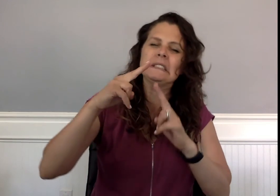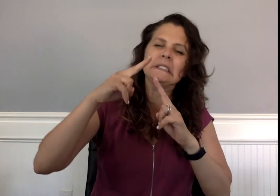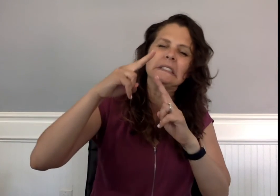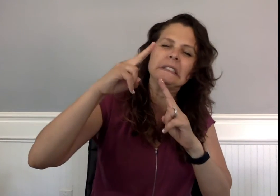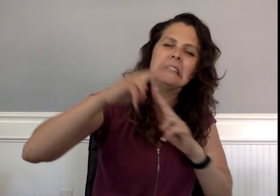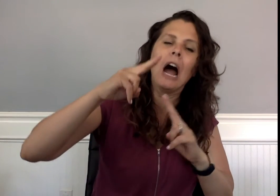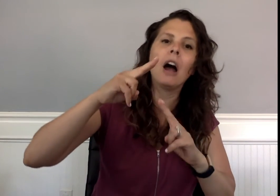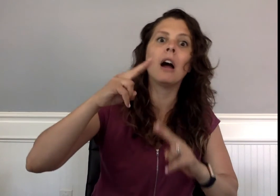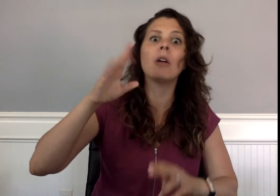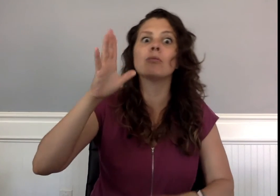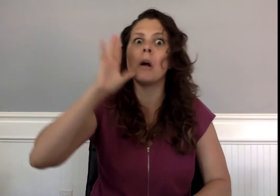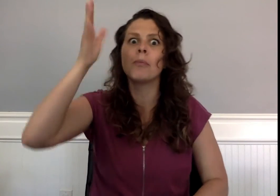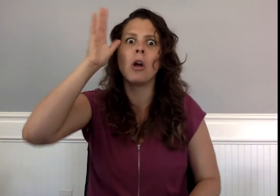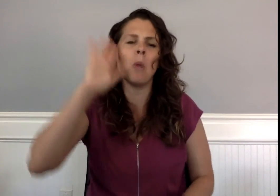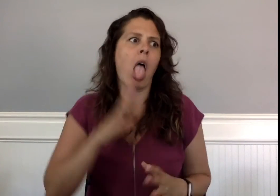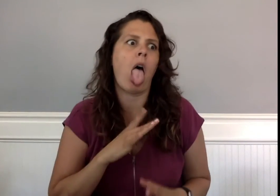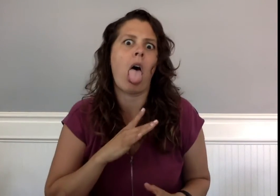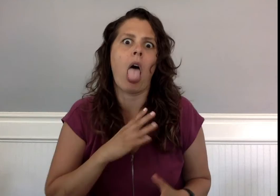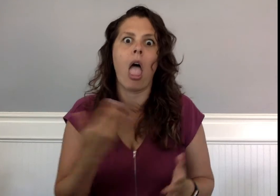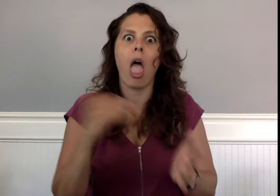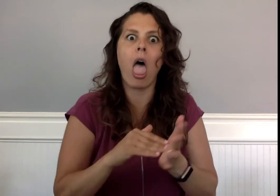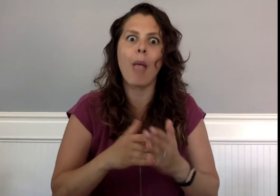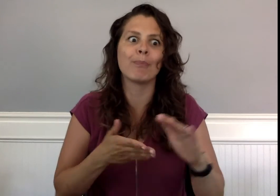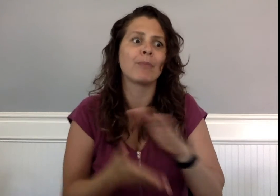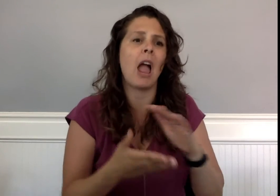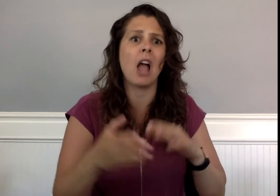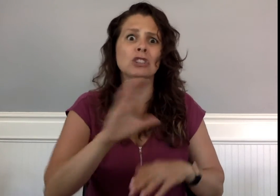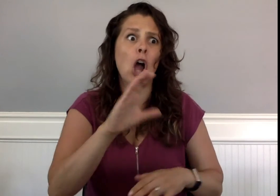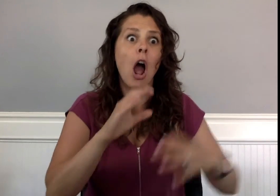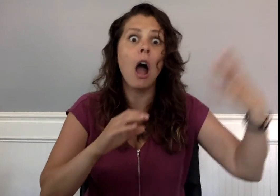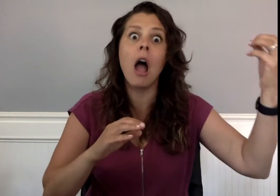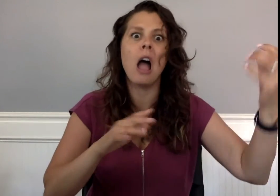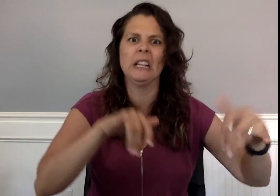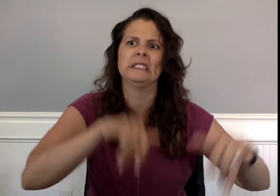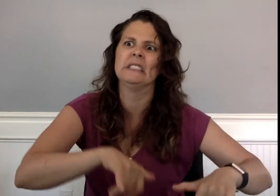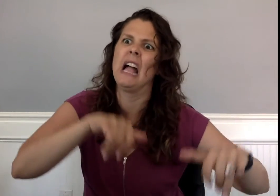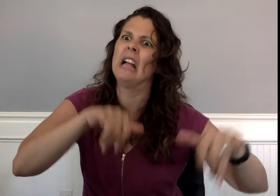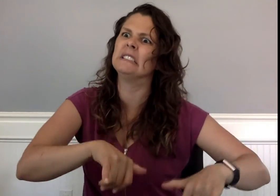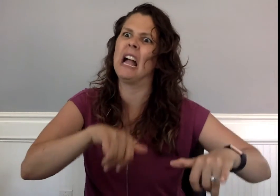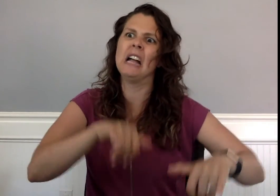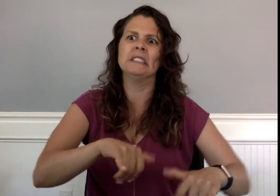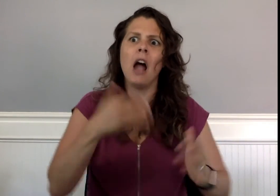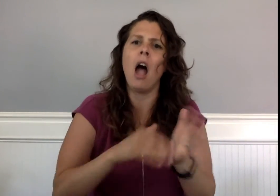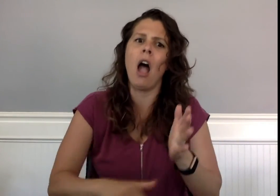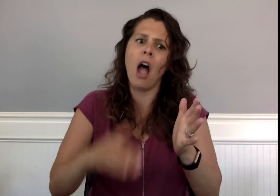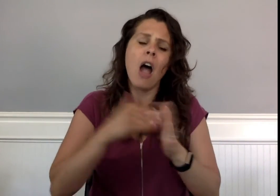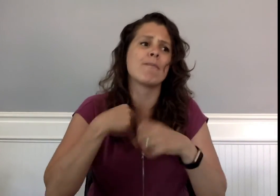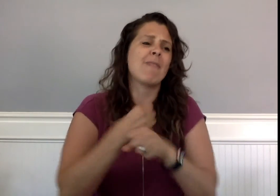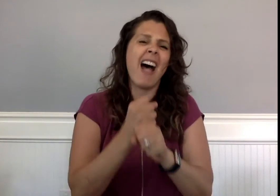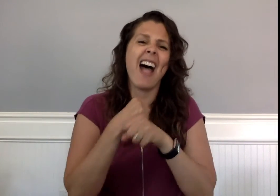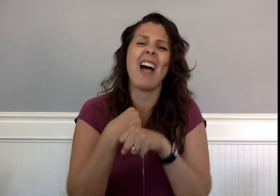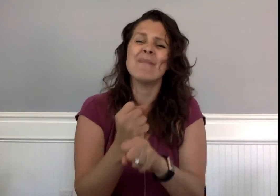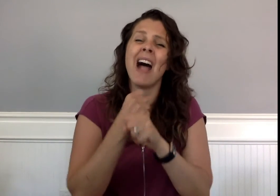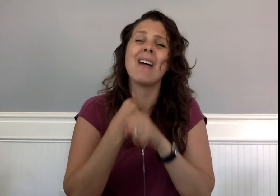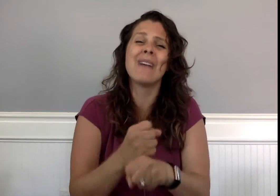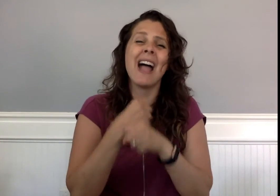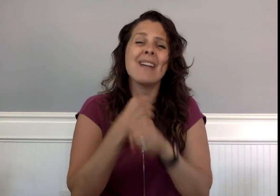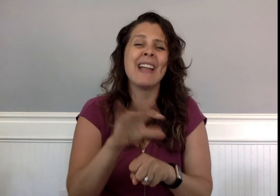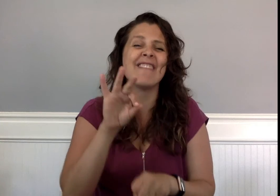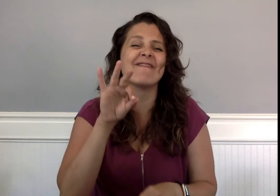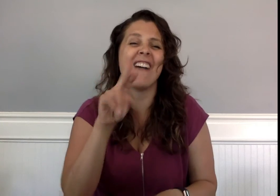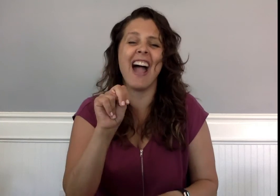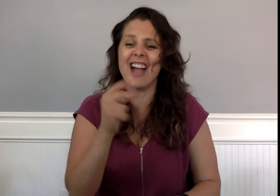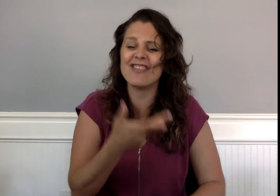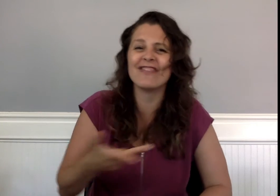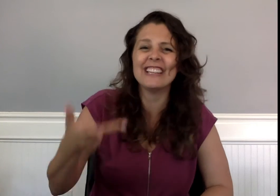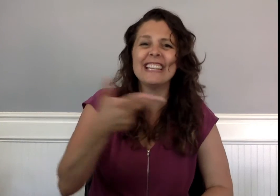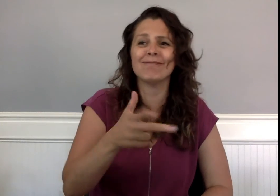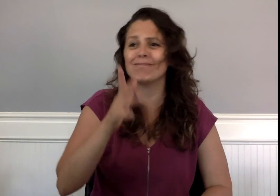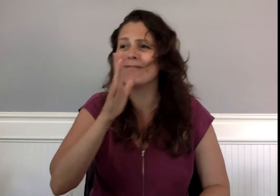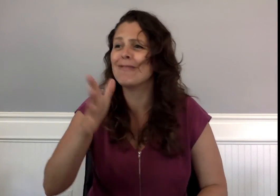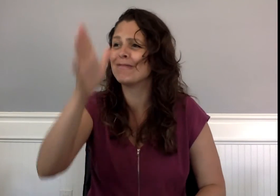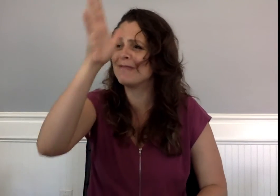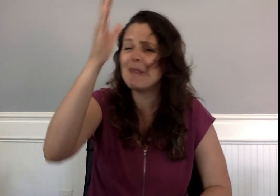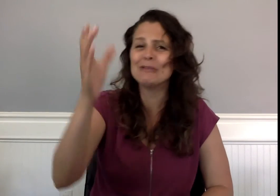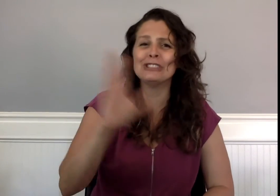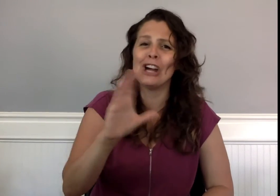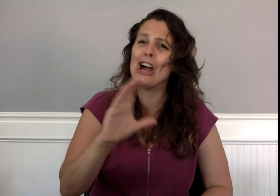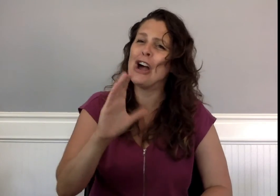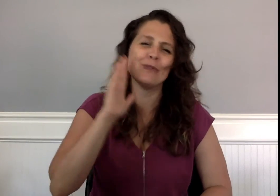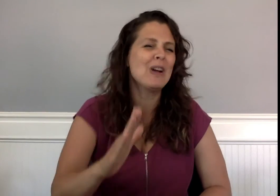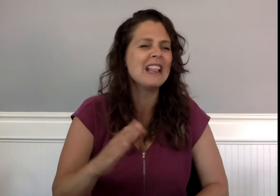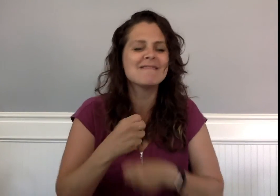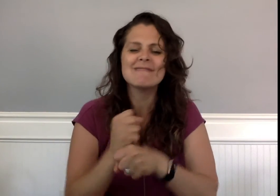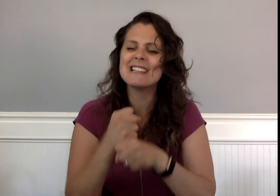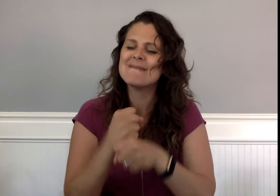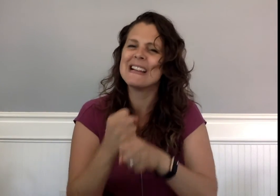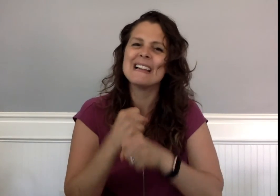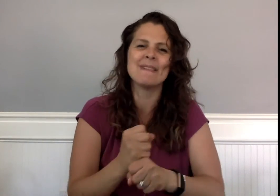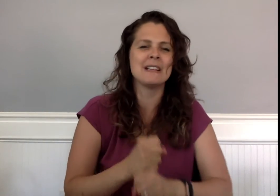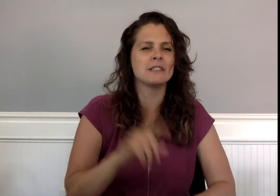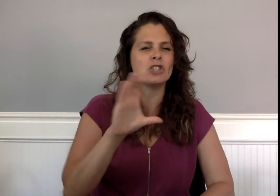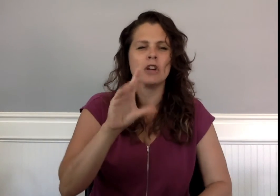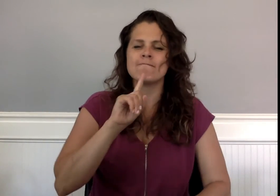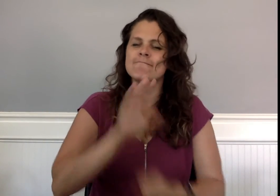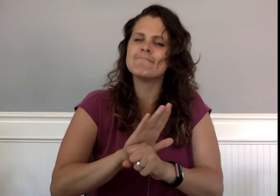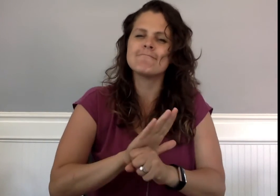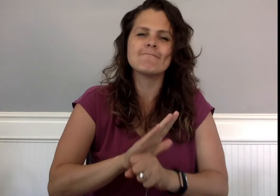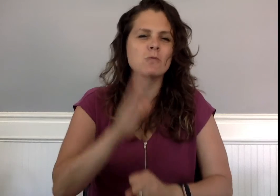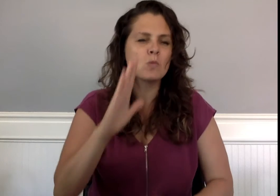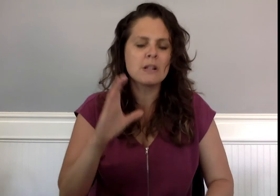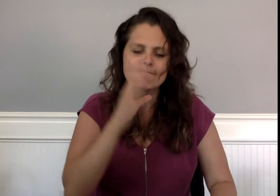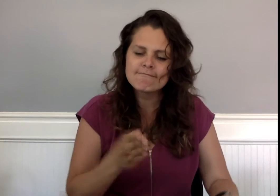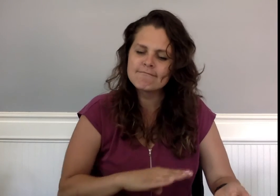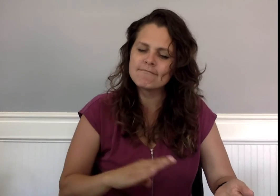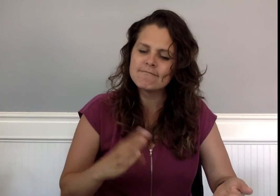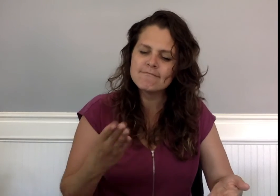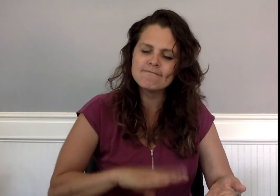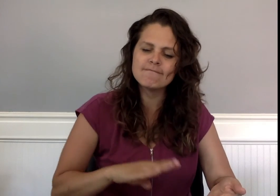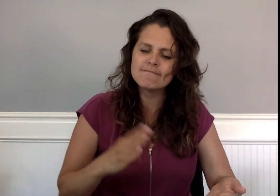to bake with his grandparents that they would want to make it again and again. With Charlie.